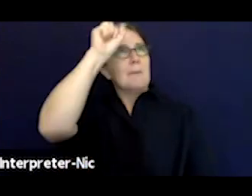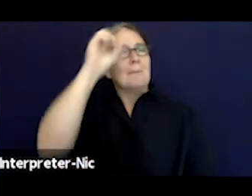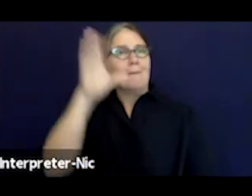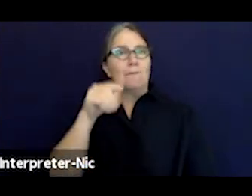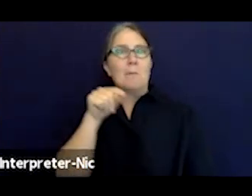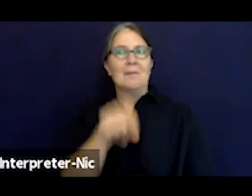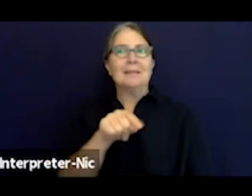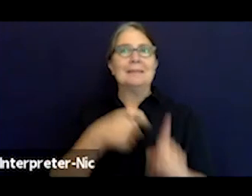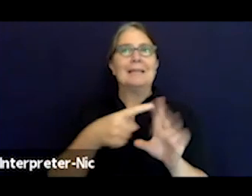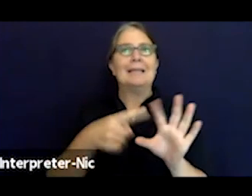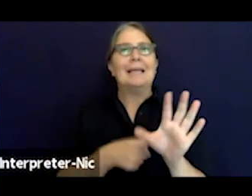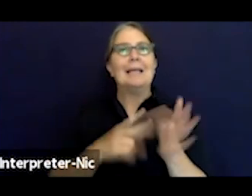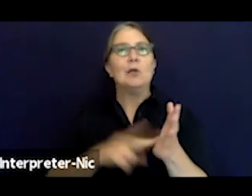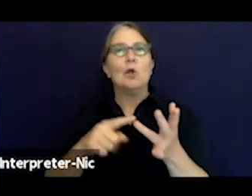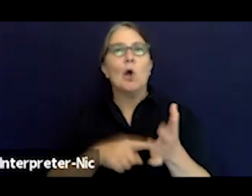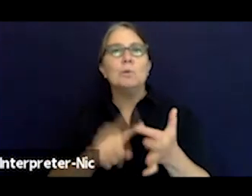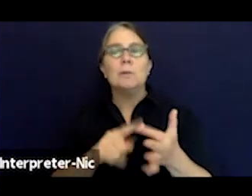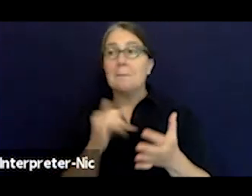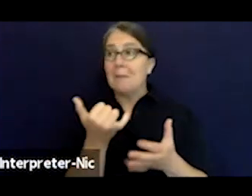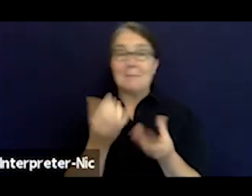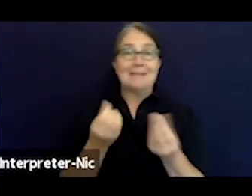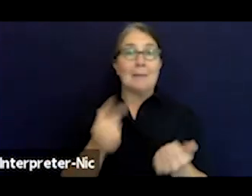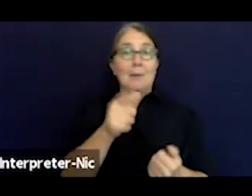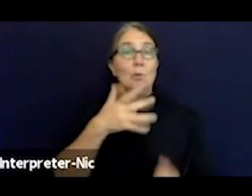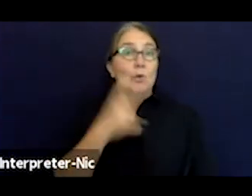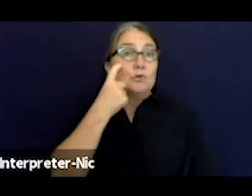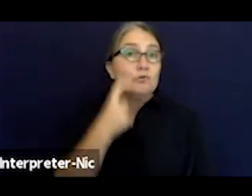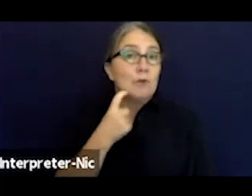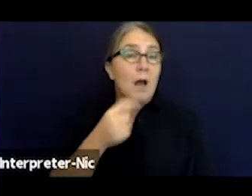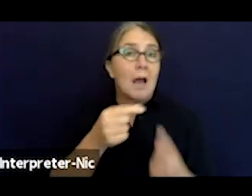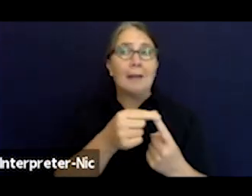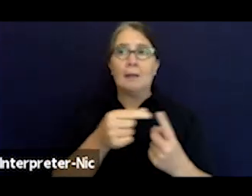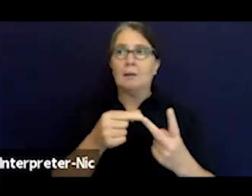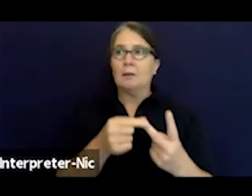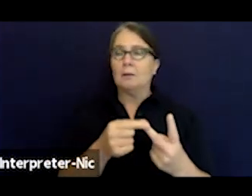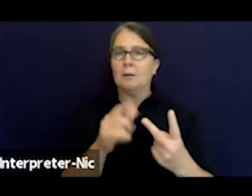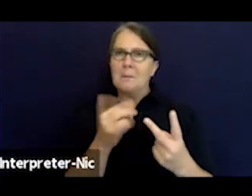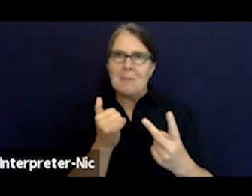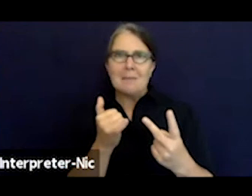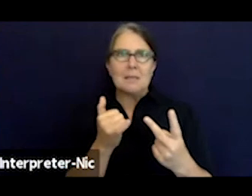something you want to try. It could be a question you want to address by this and other sessions.